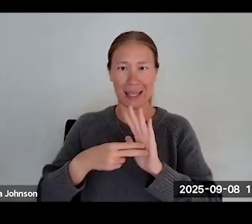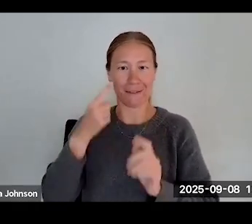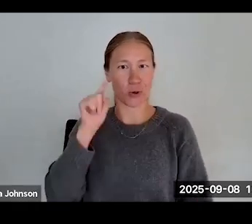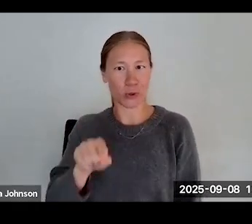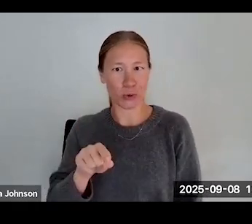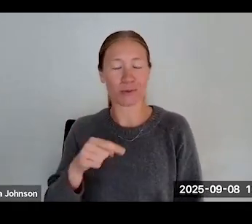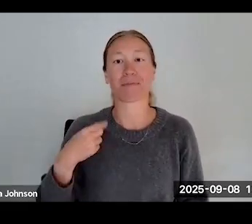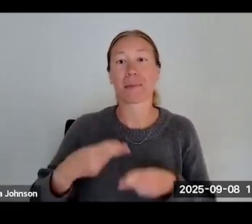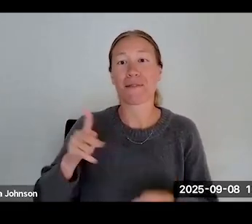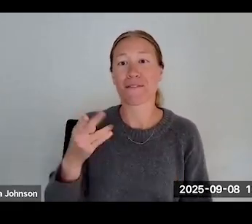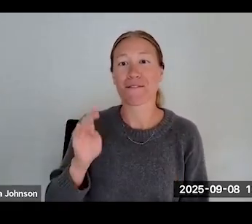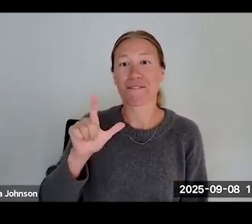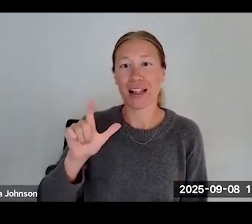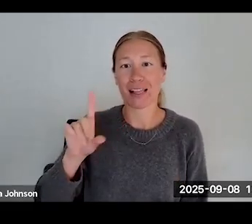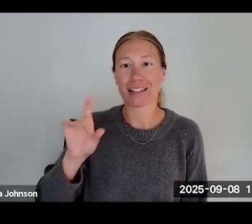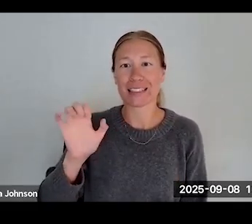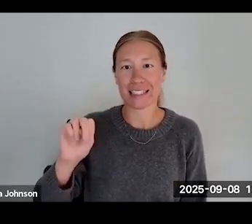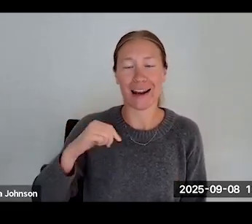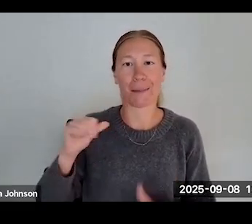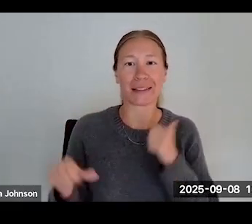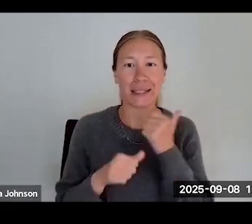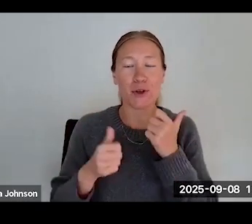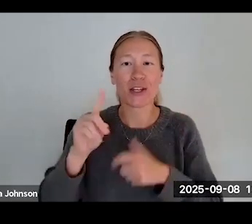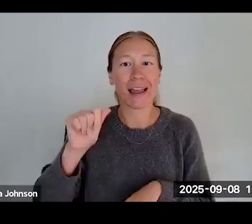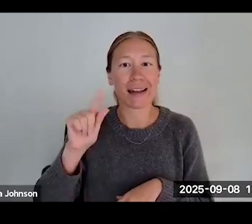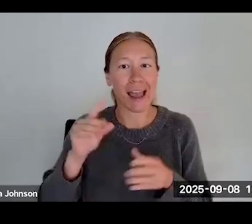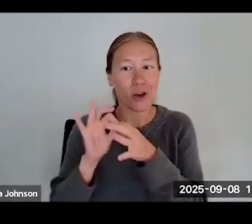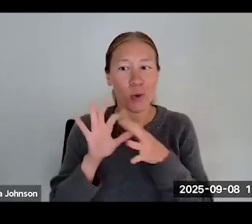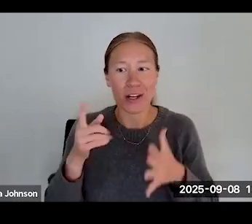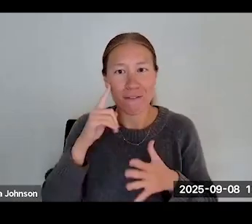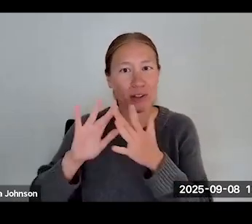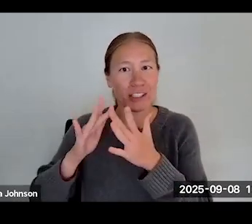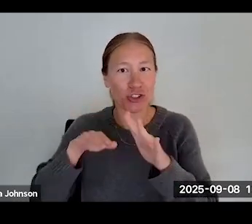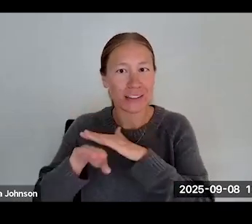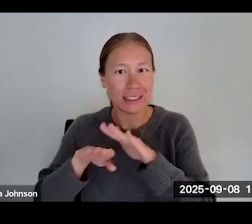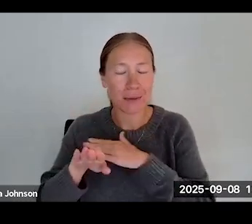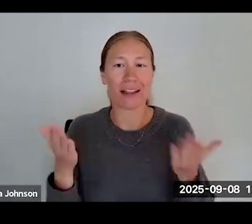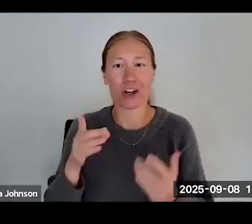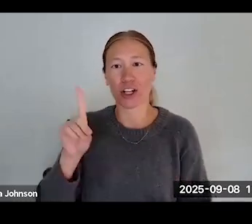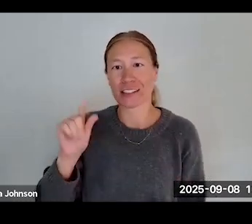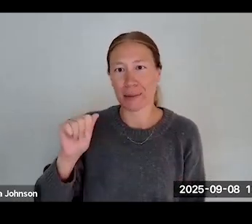I'm our Deputy ADA Coordinator for Digital Accessibility in the Disability Equity Office, which is part